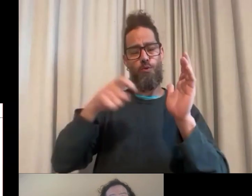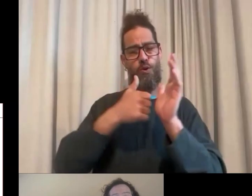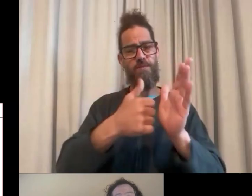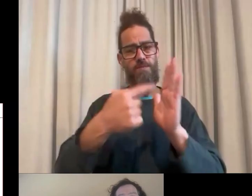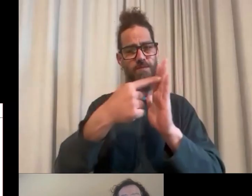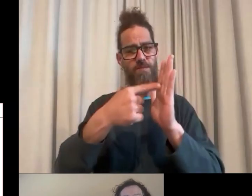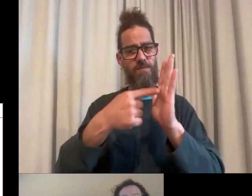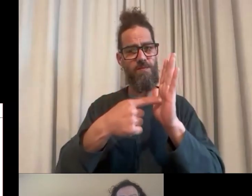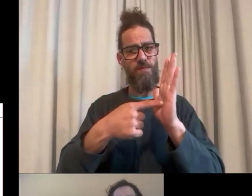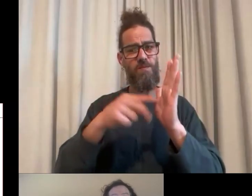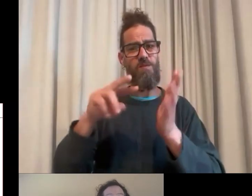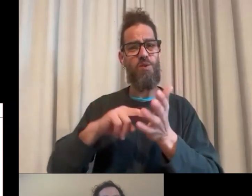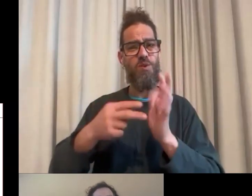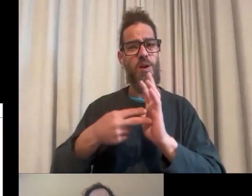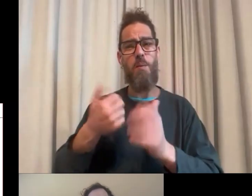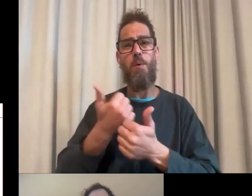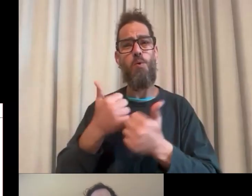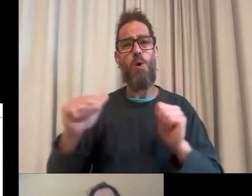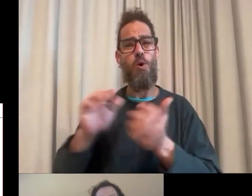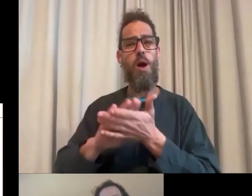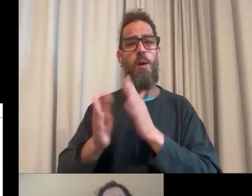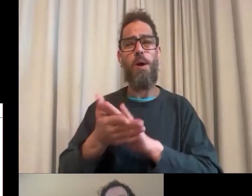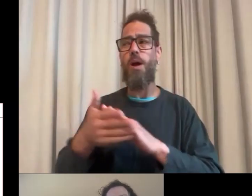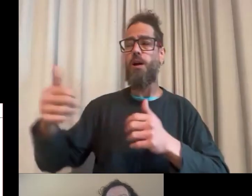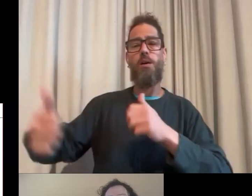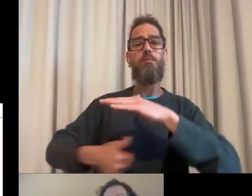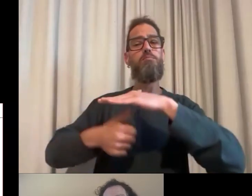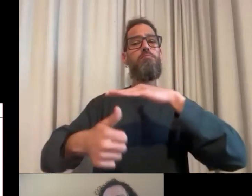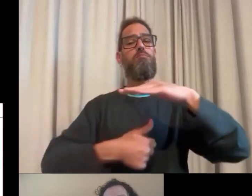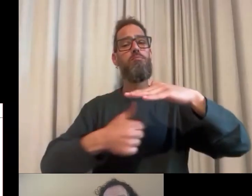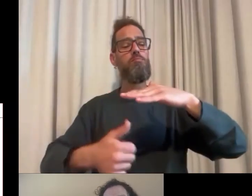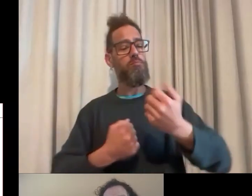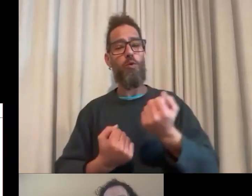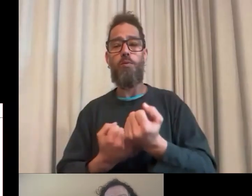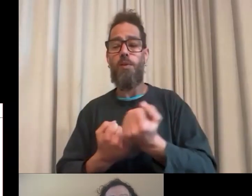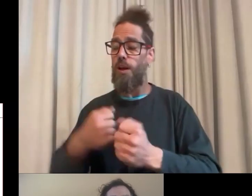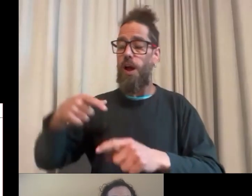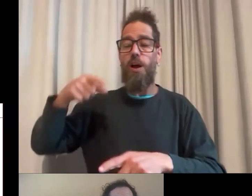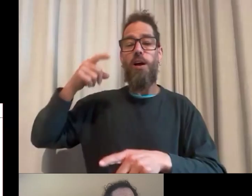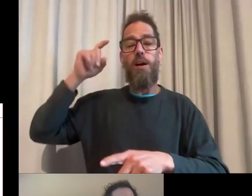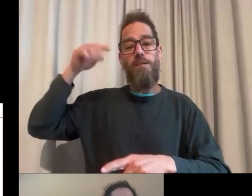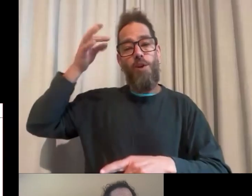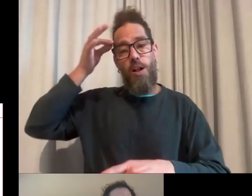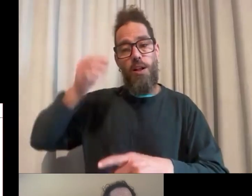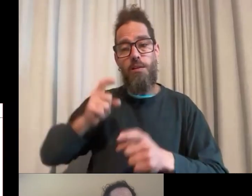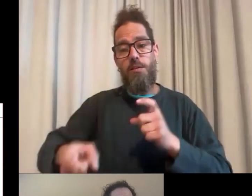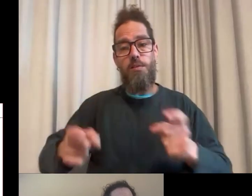and medium and large-sized federally regulated businesses. And it regulates them-- it regulates